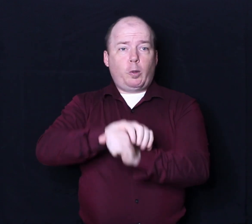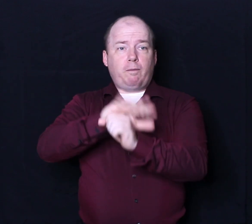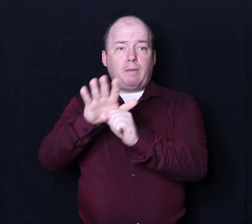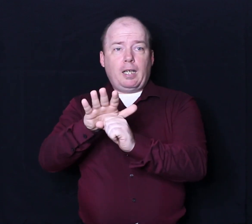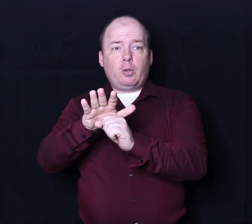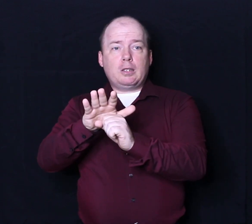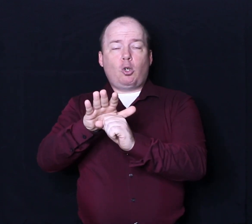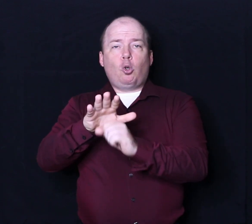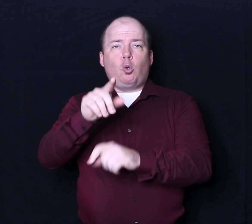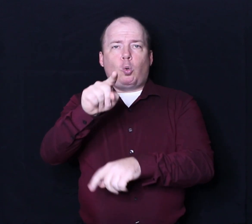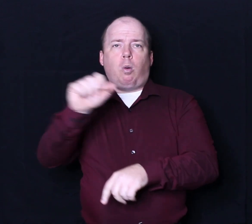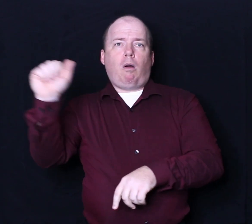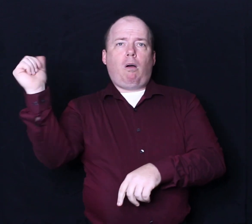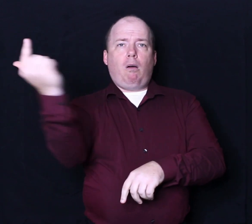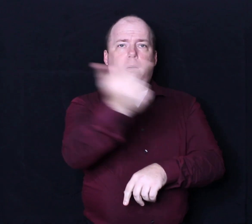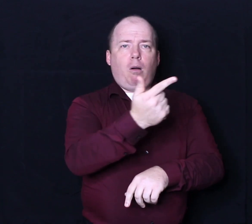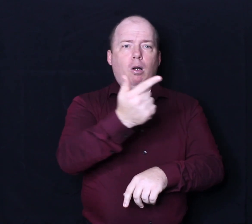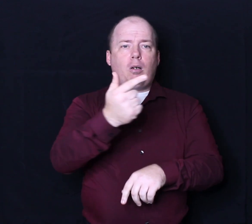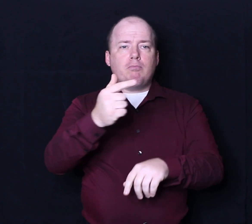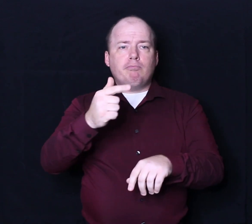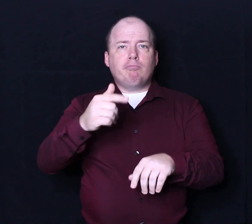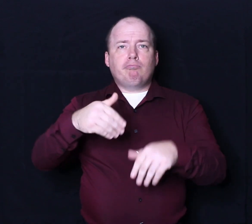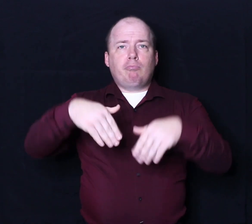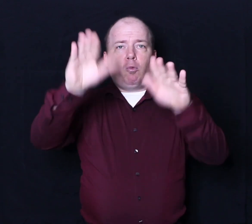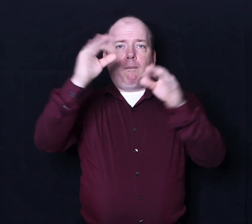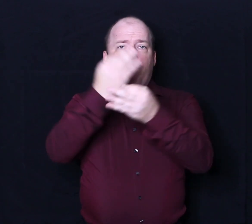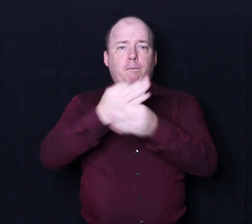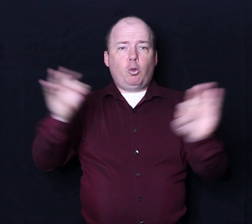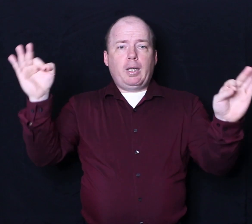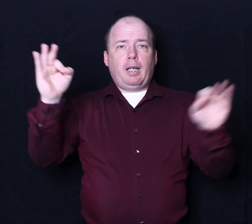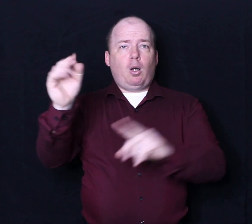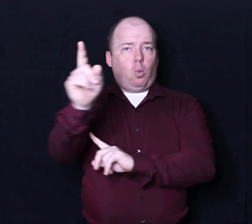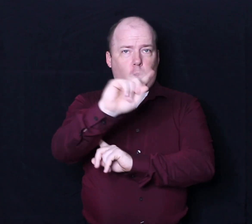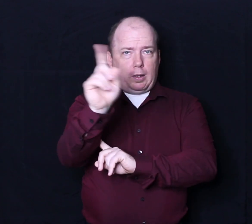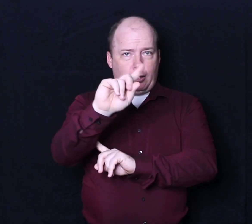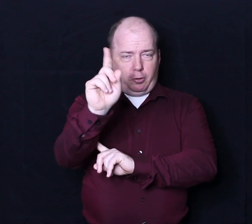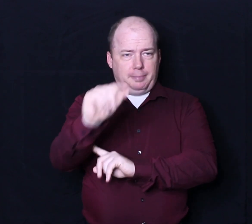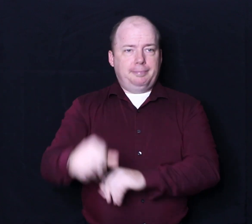order is finished and we're free again.